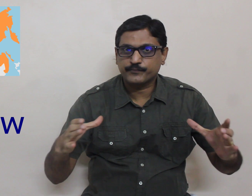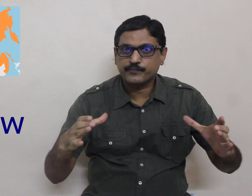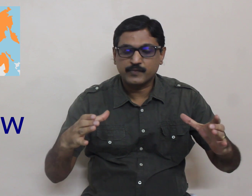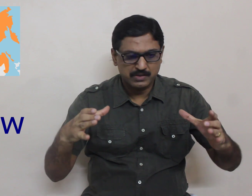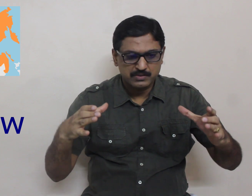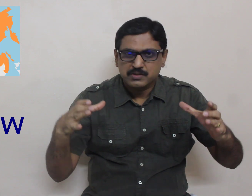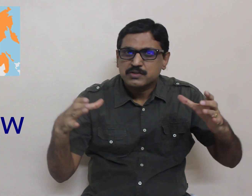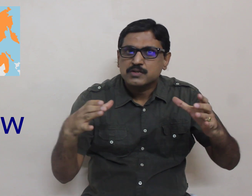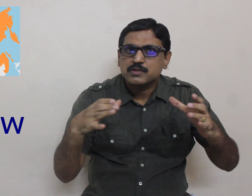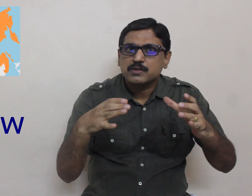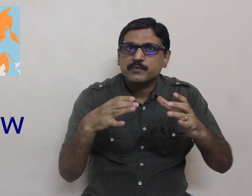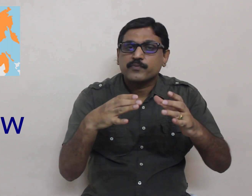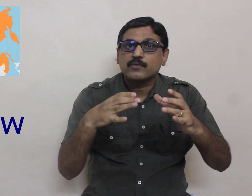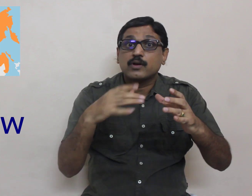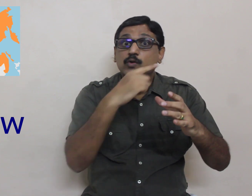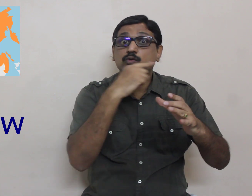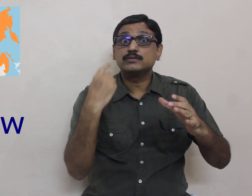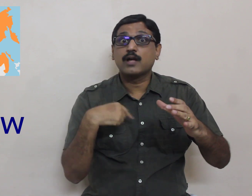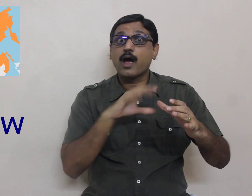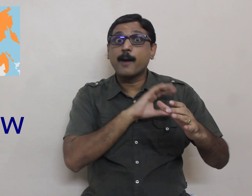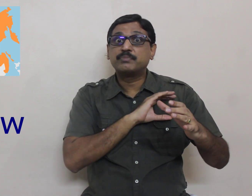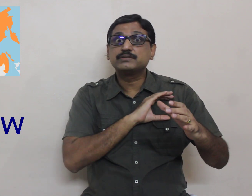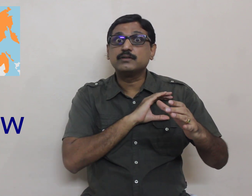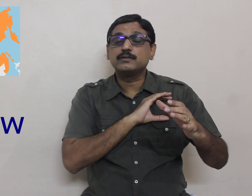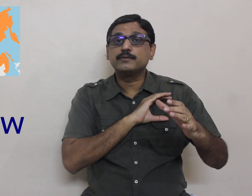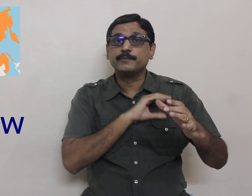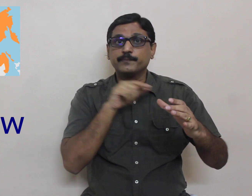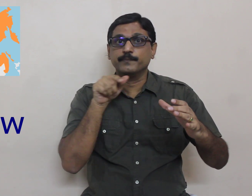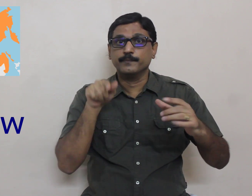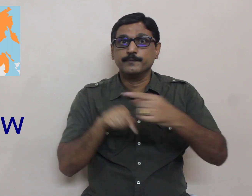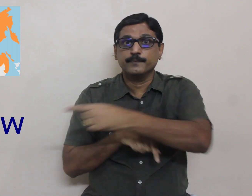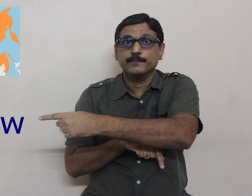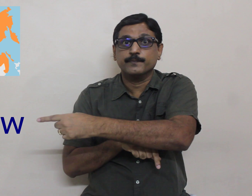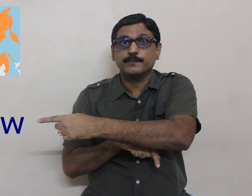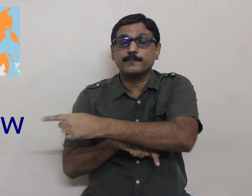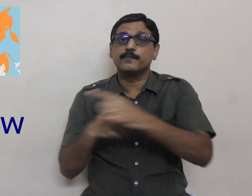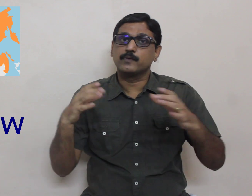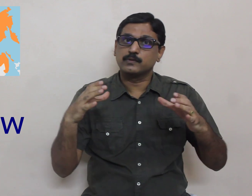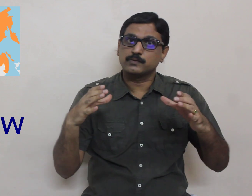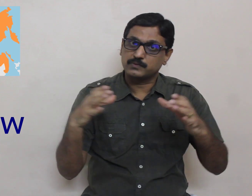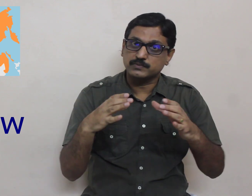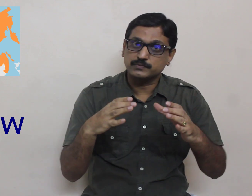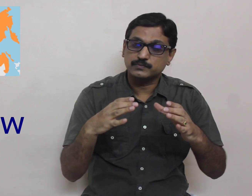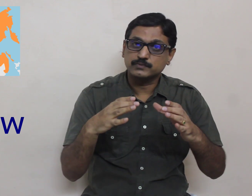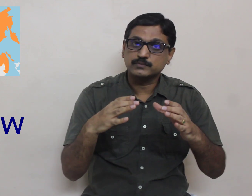Germany was about to reach Moscow, the capital of the Soviet Union.